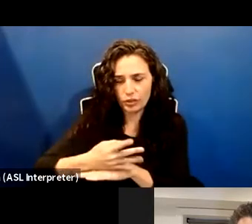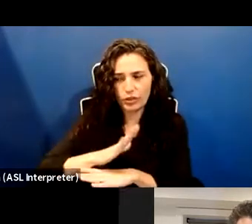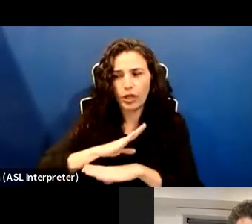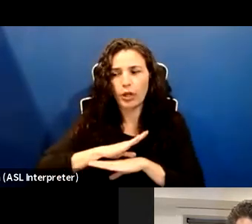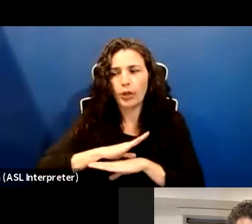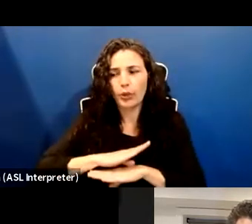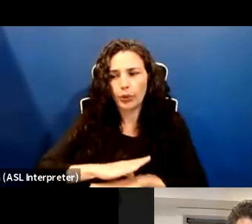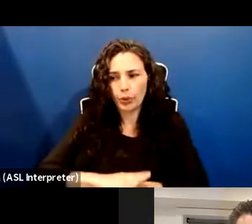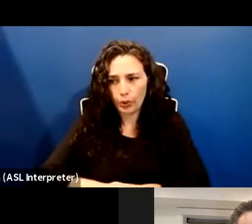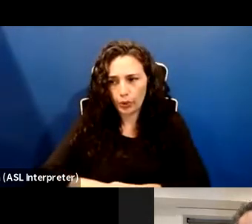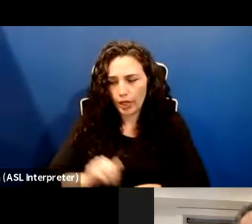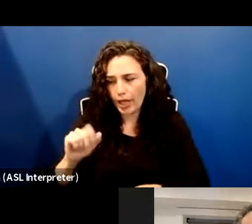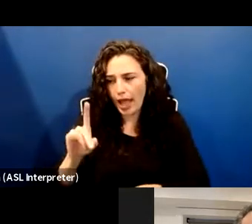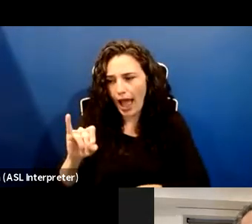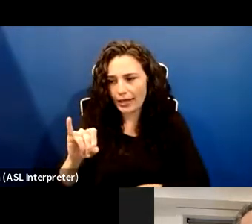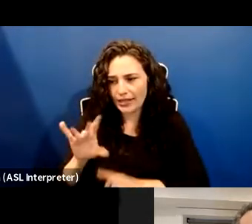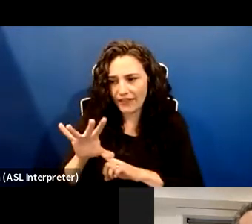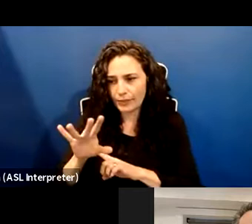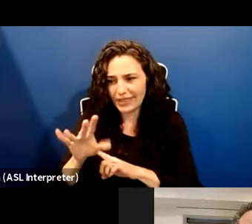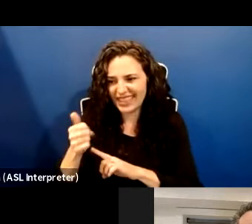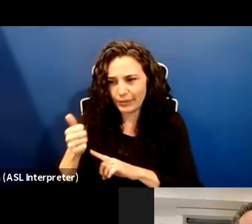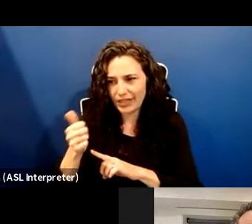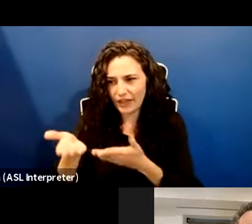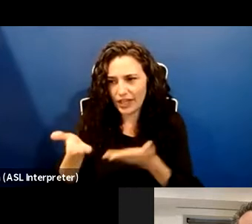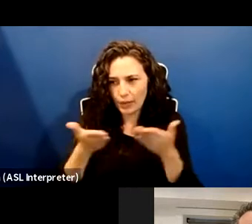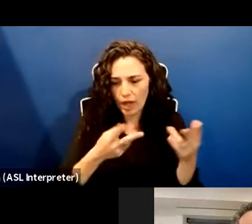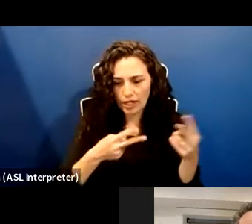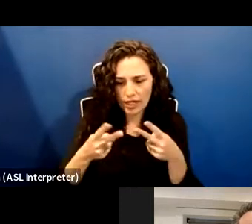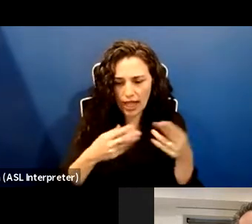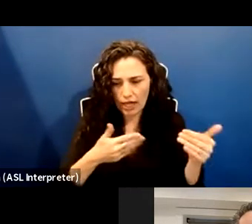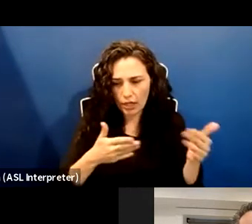and he brought it to the editing room and we were sitting and watching the scene